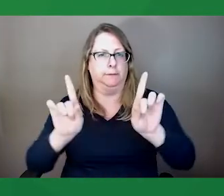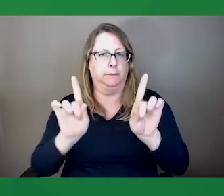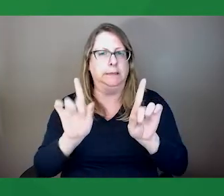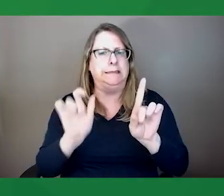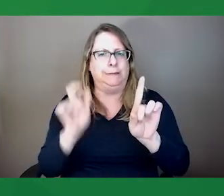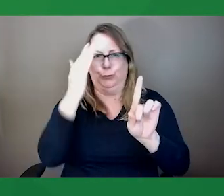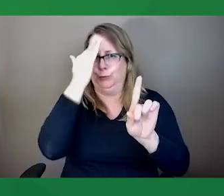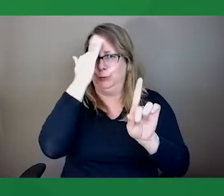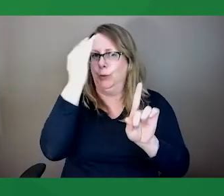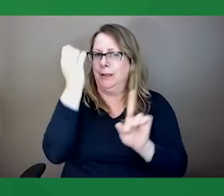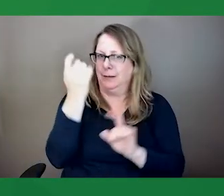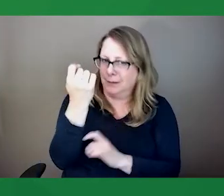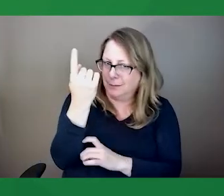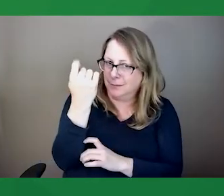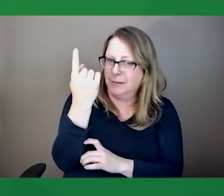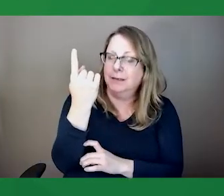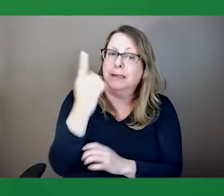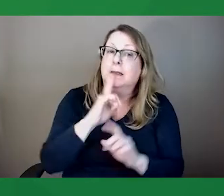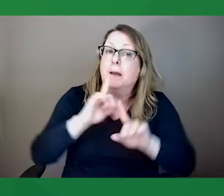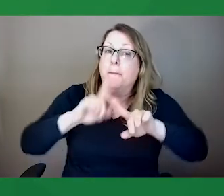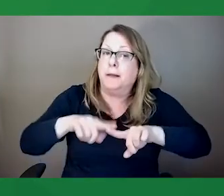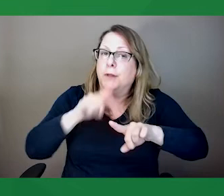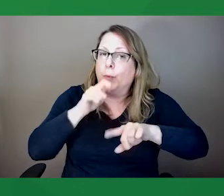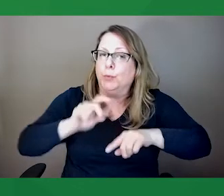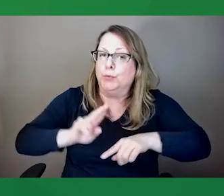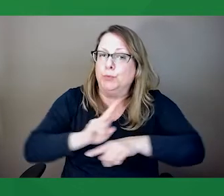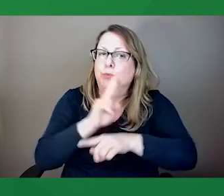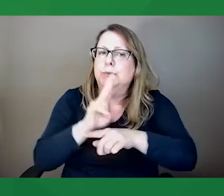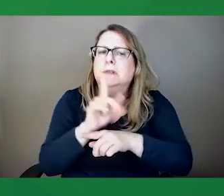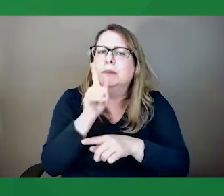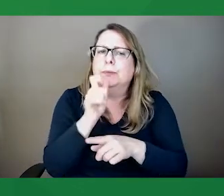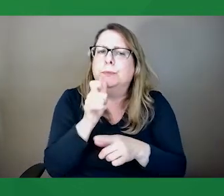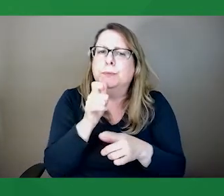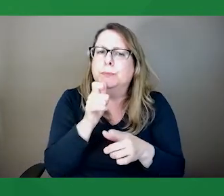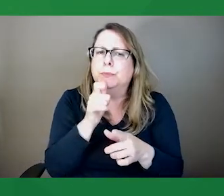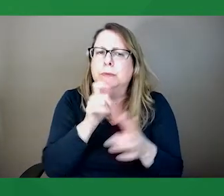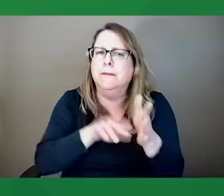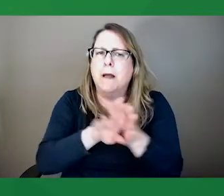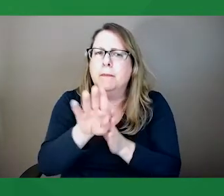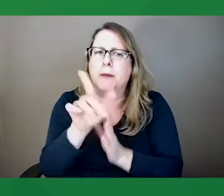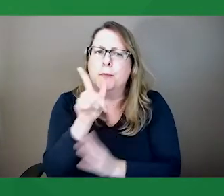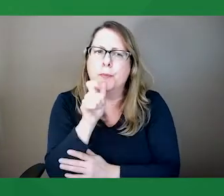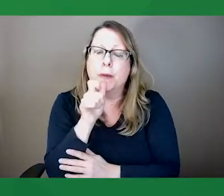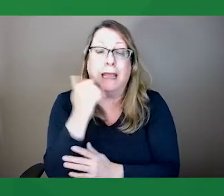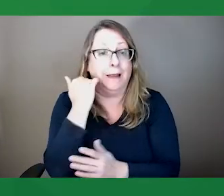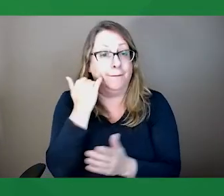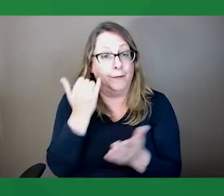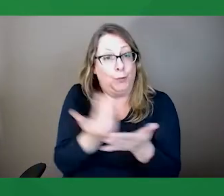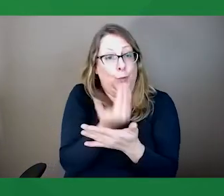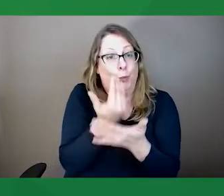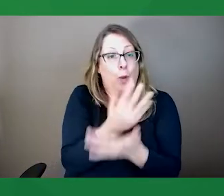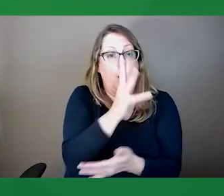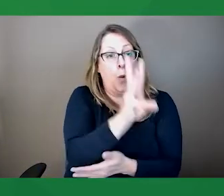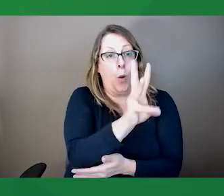to be working on the specific application, for instance, if it is a new website, like the chances are